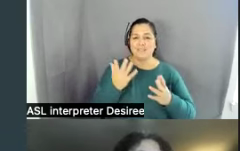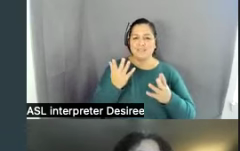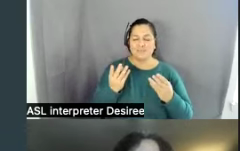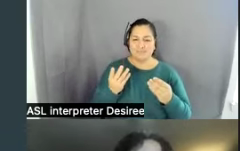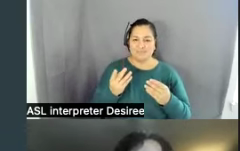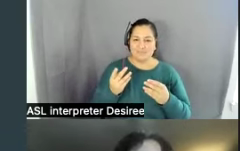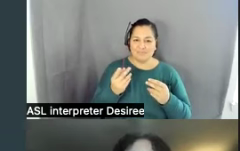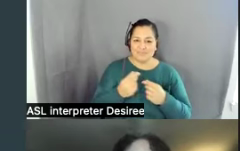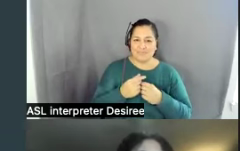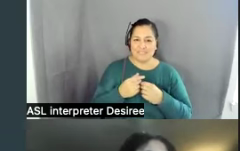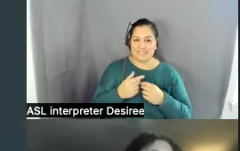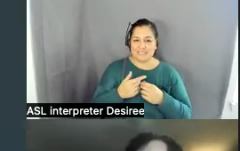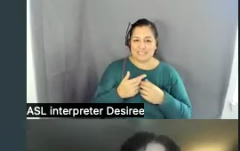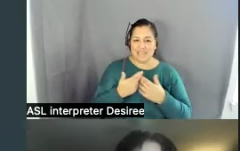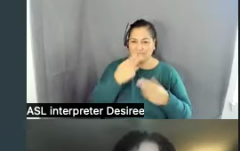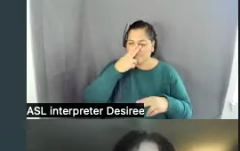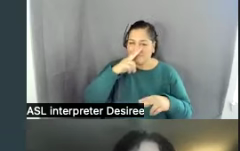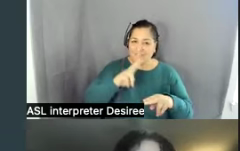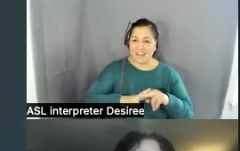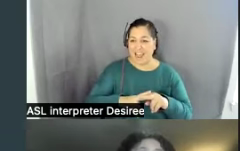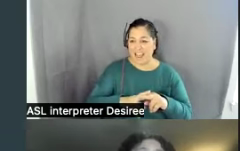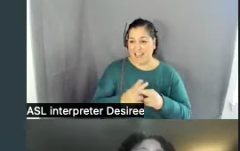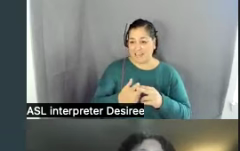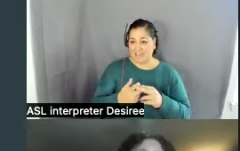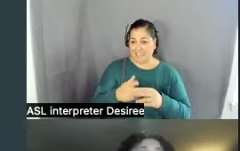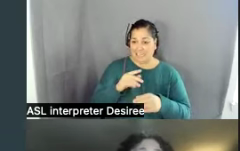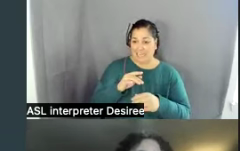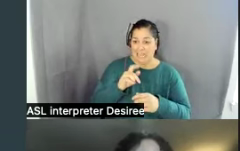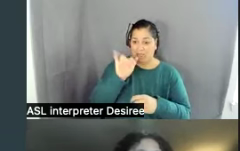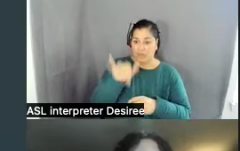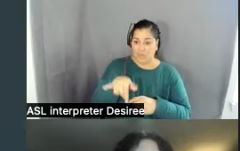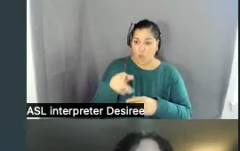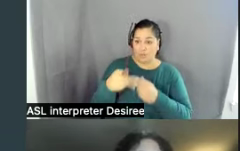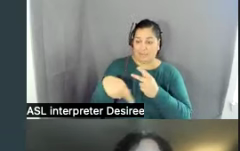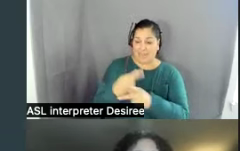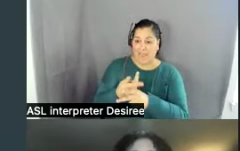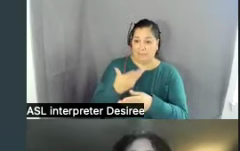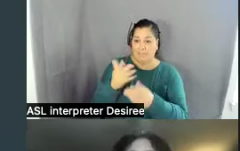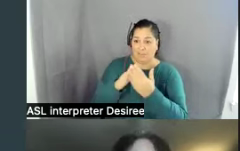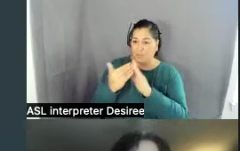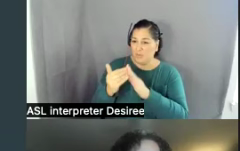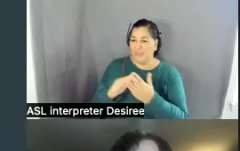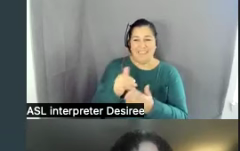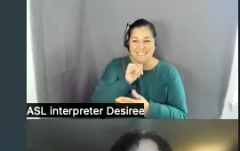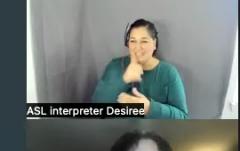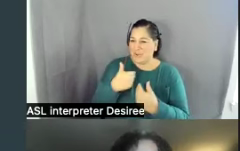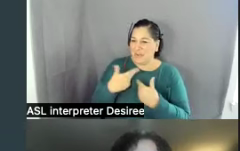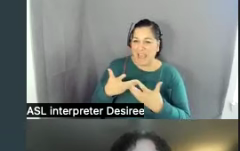that don't necessarily have these spaces, and how to build the right space that, shares with the church, right.